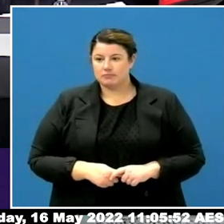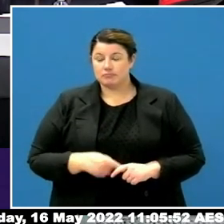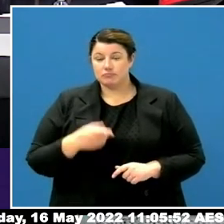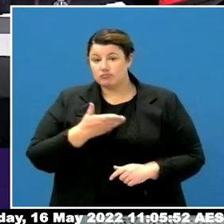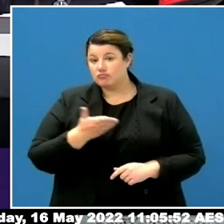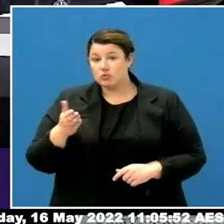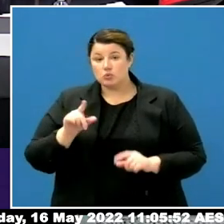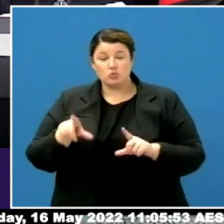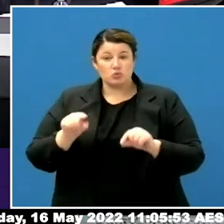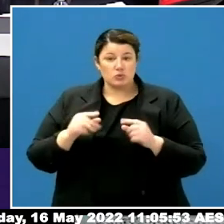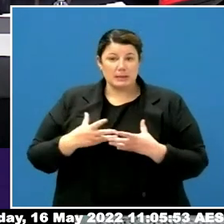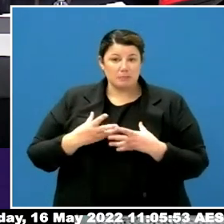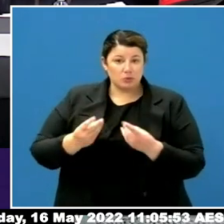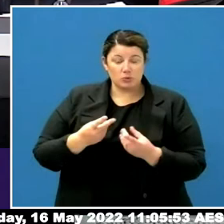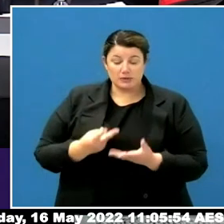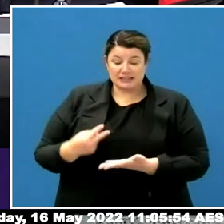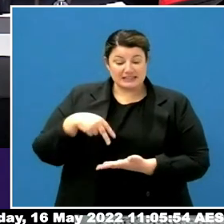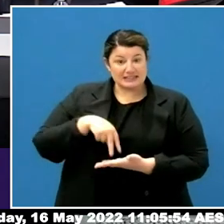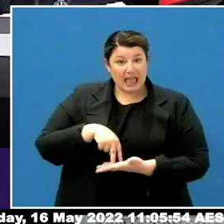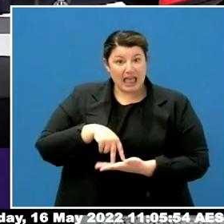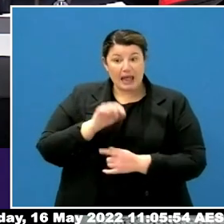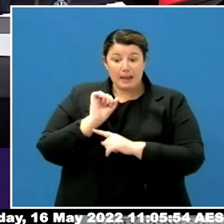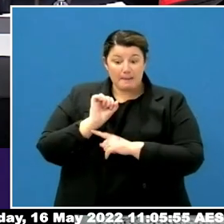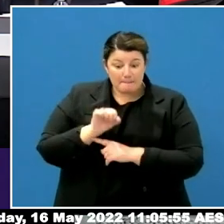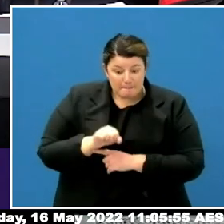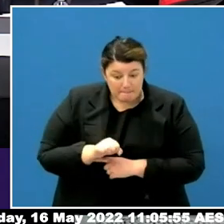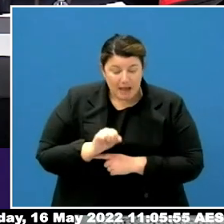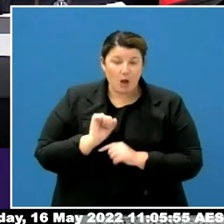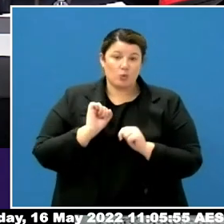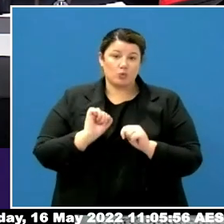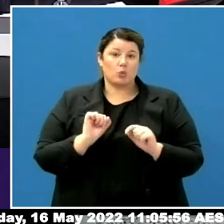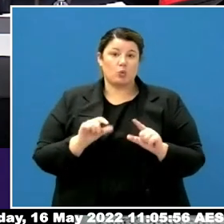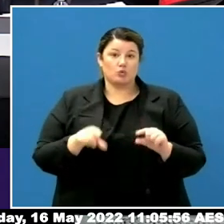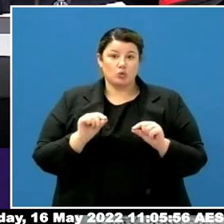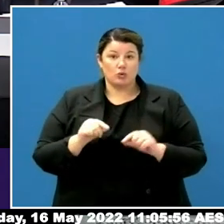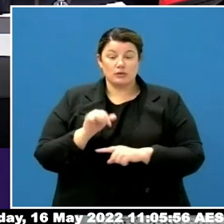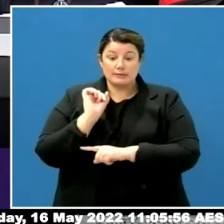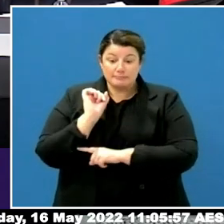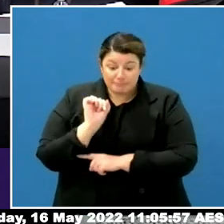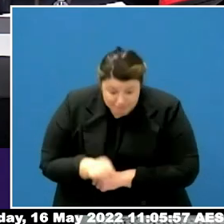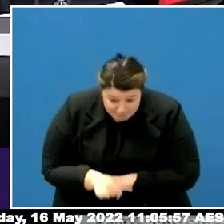not as you wish and to bow or not as you wish, as deeply as you wish or as shallow as